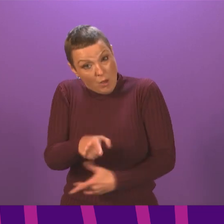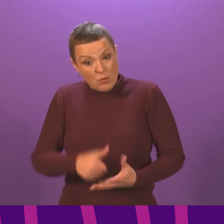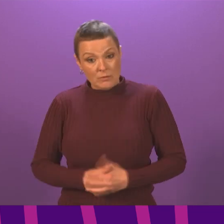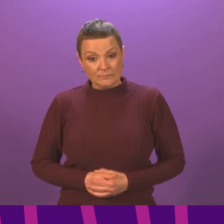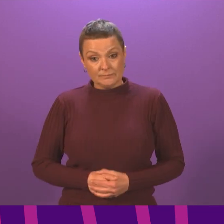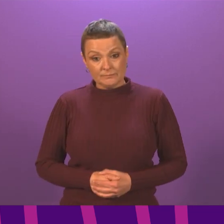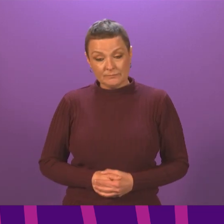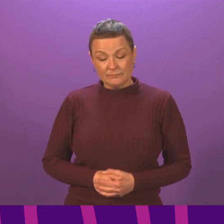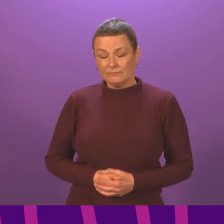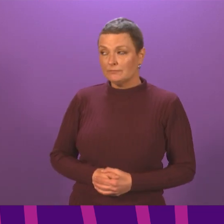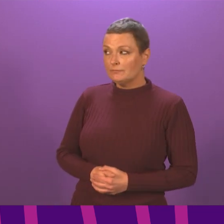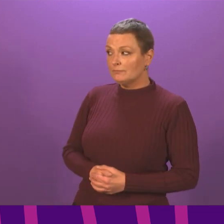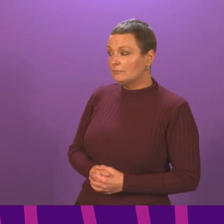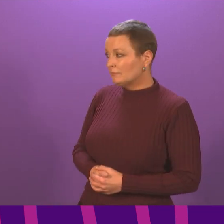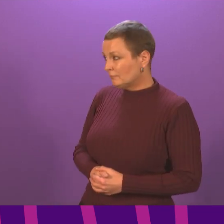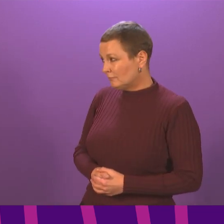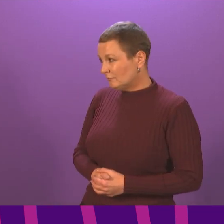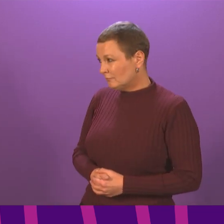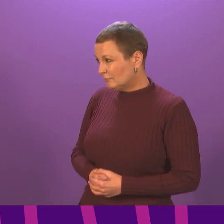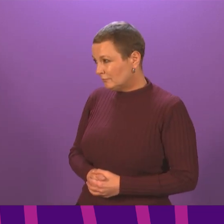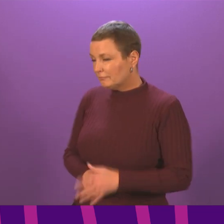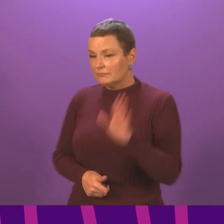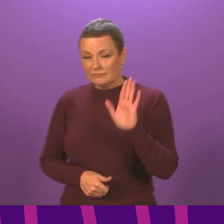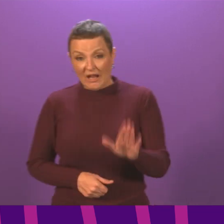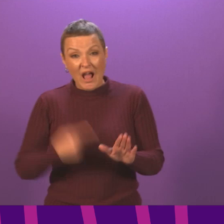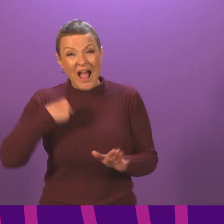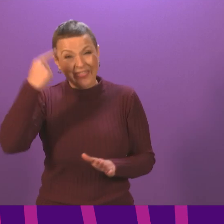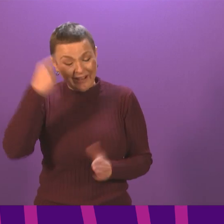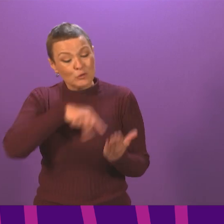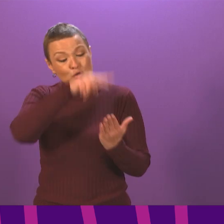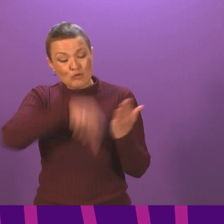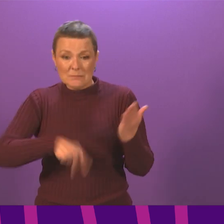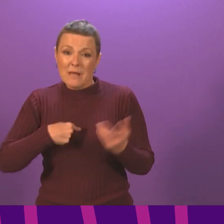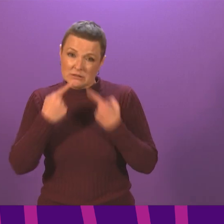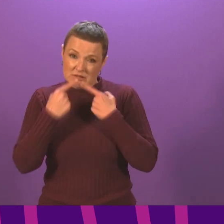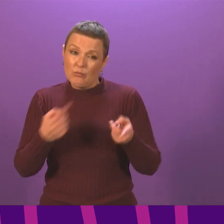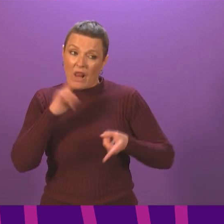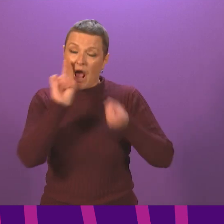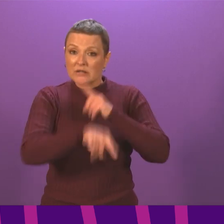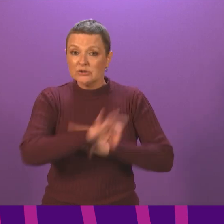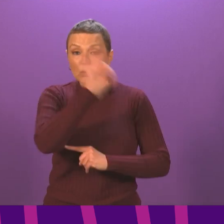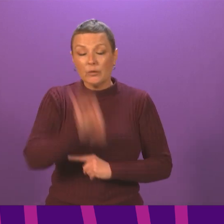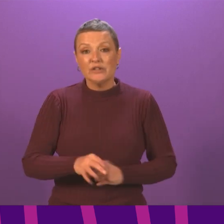ones? Jeane Freeman: If Mr Sarwar would like to read my statement, he will find that it answers his question.